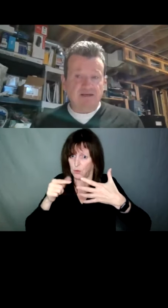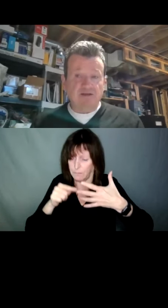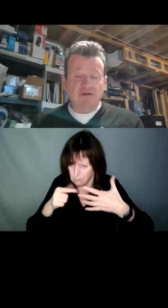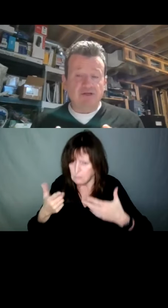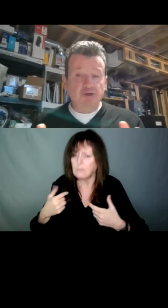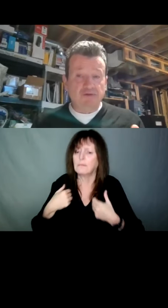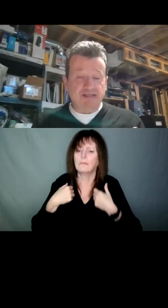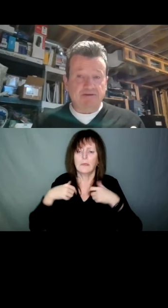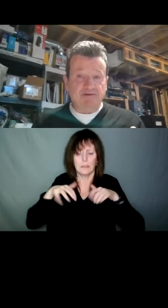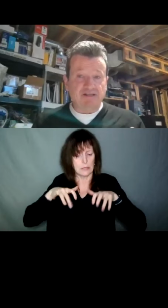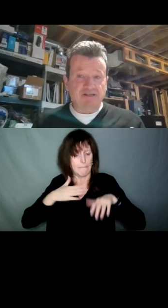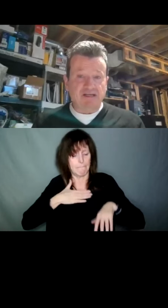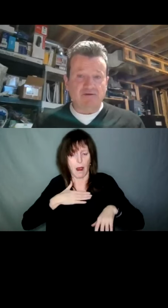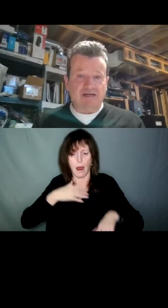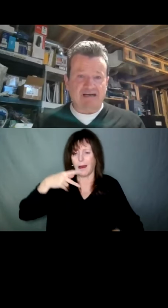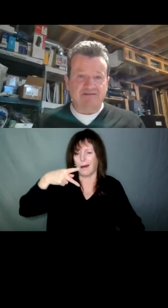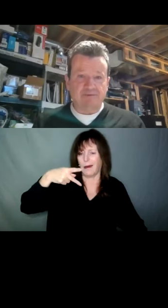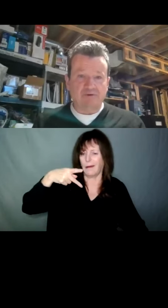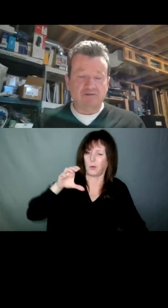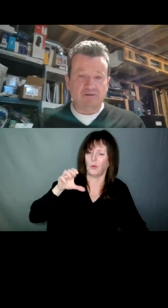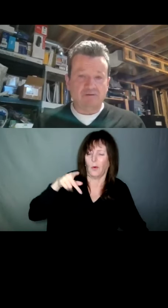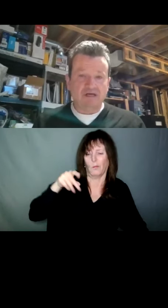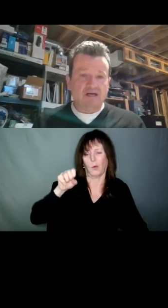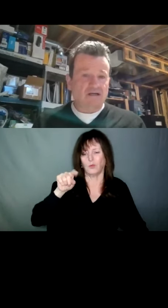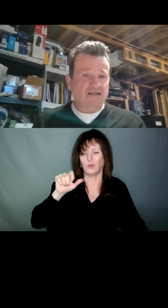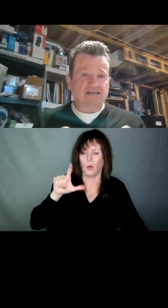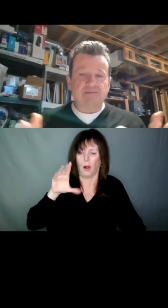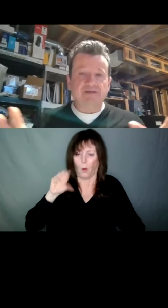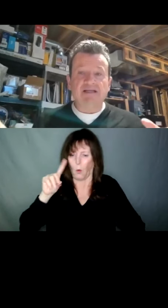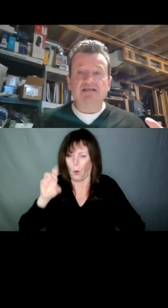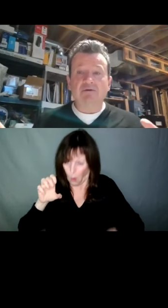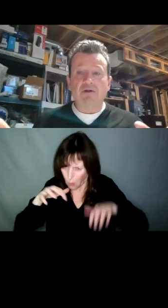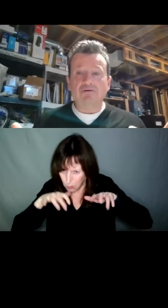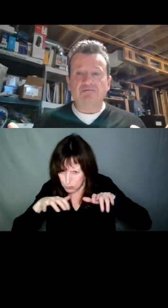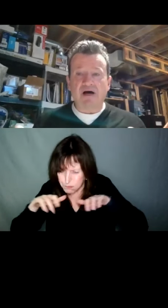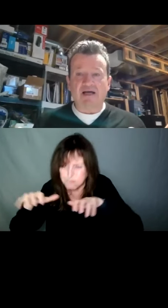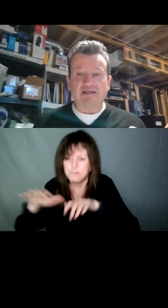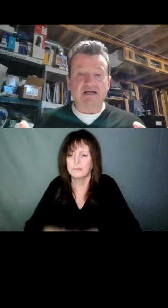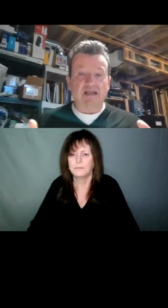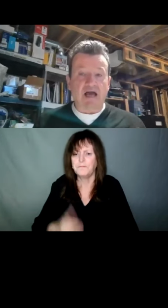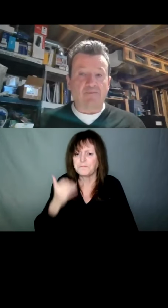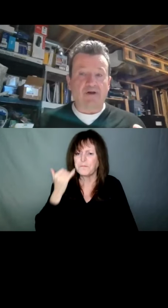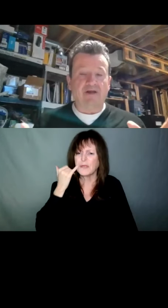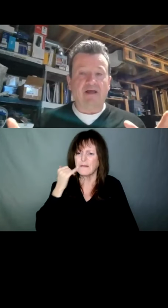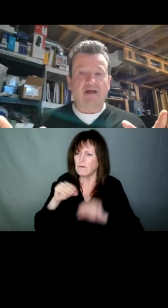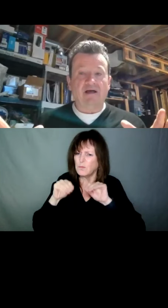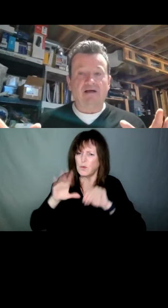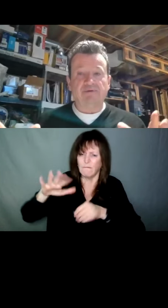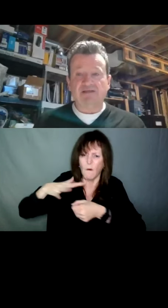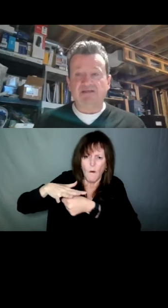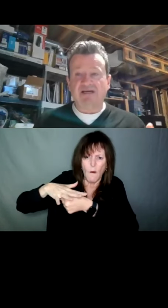fit into . What you figure eligible group, you put in your postal code .